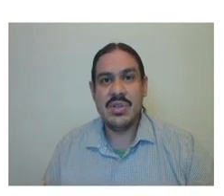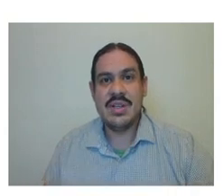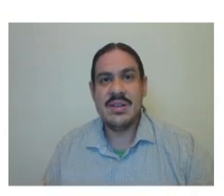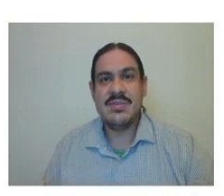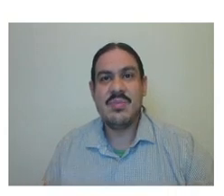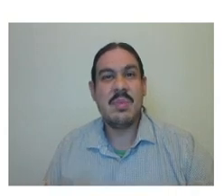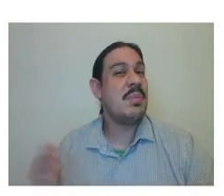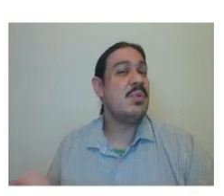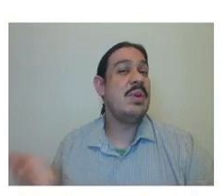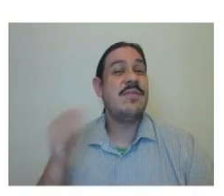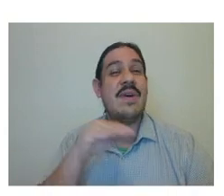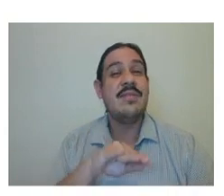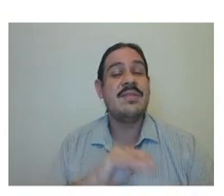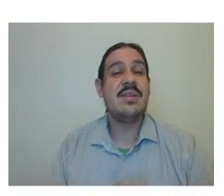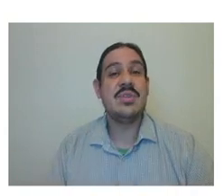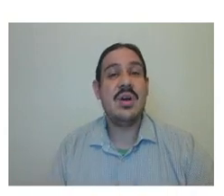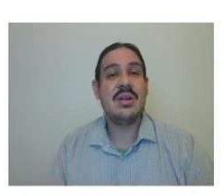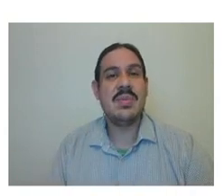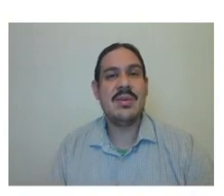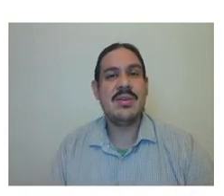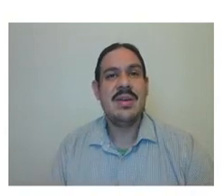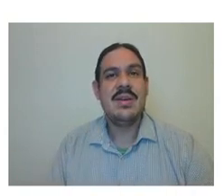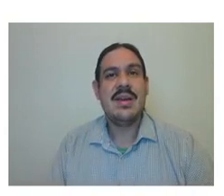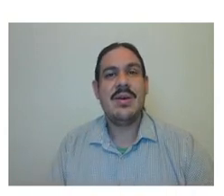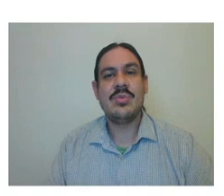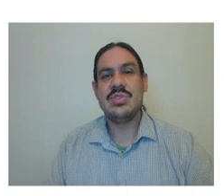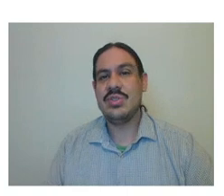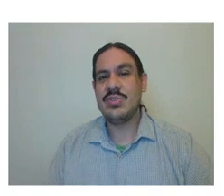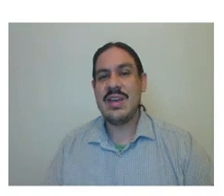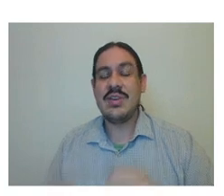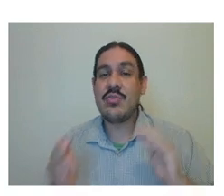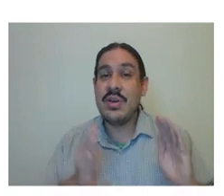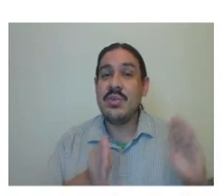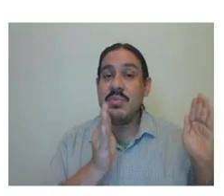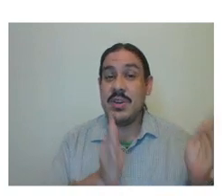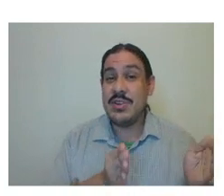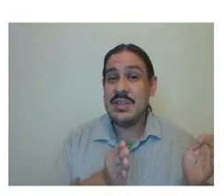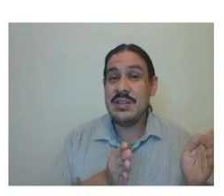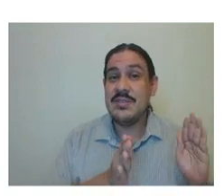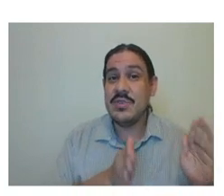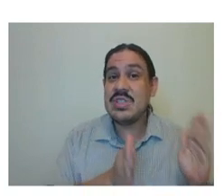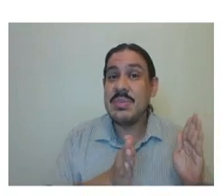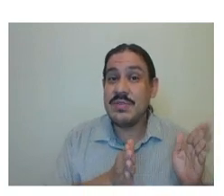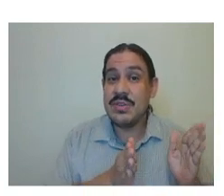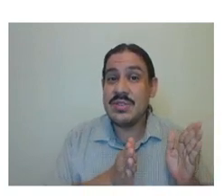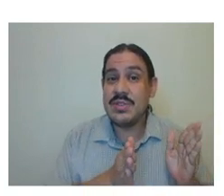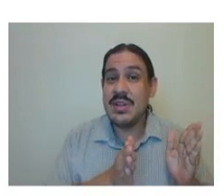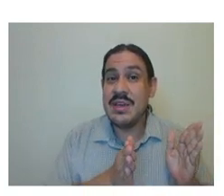language if they don't receive some language input during this period of